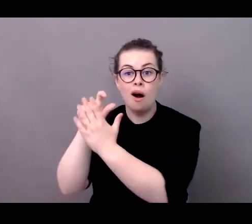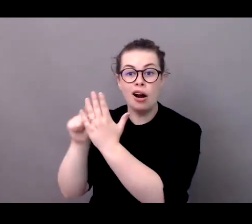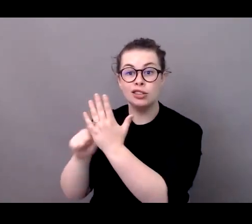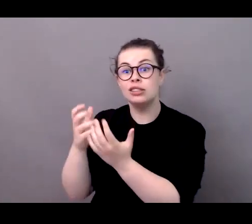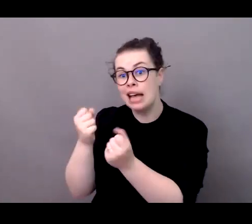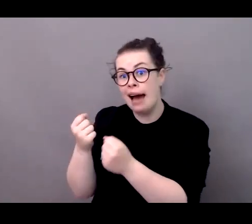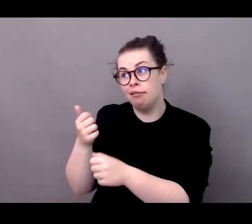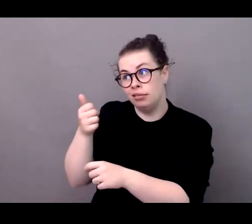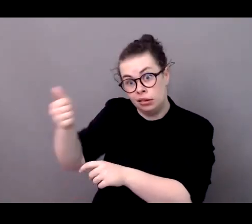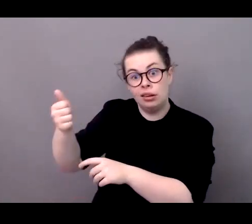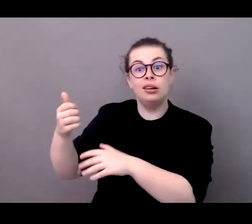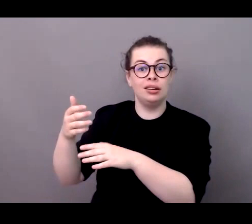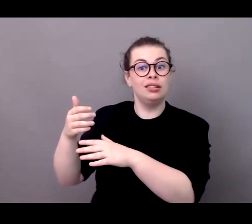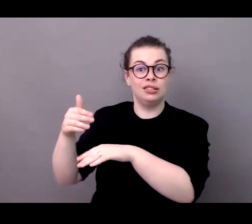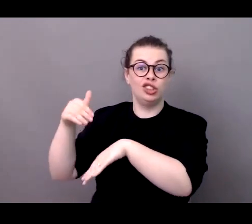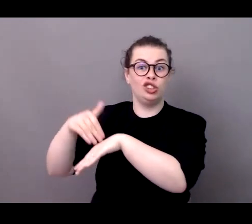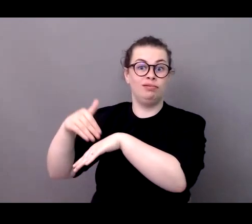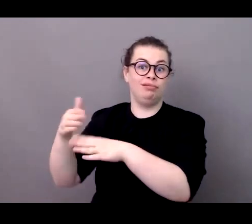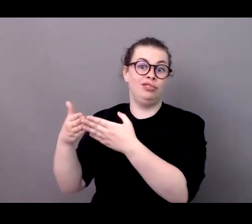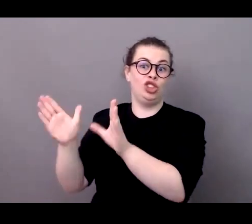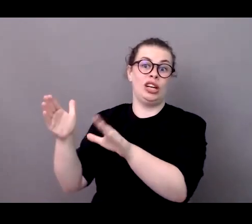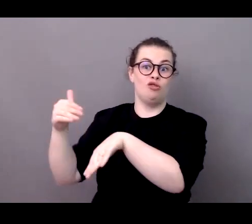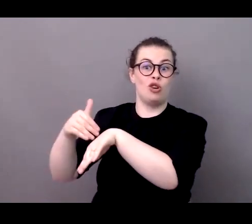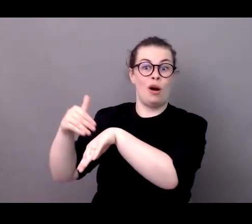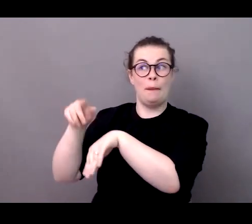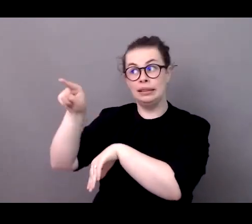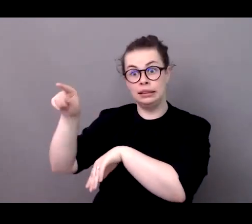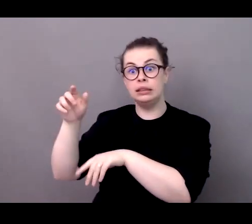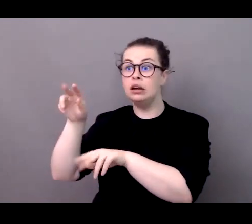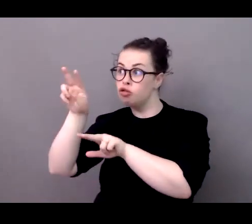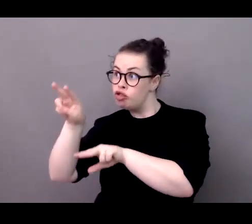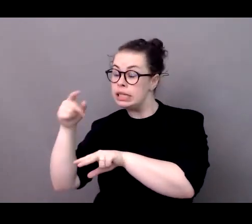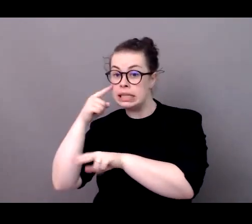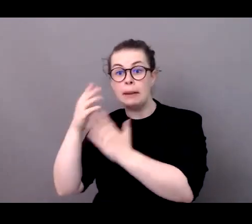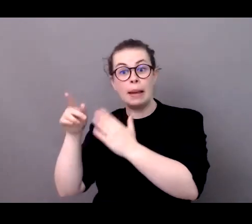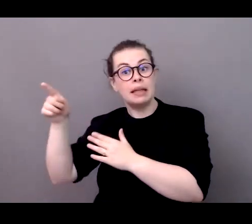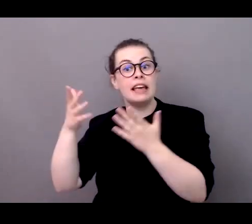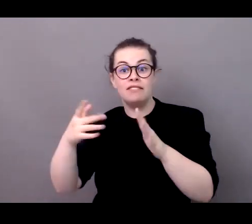the UN committee that may have mentioned cultural life, that may have mentioned Article 30, and you